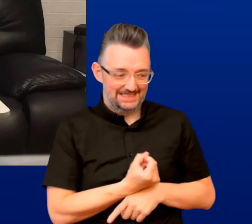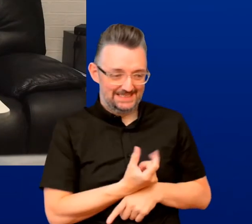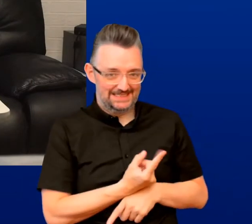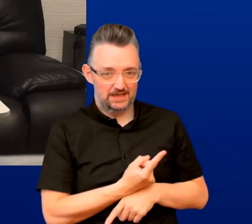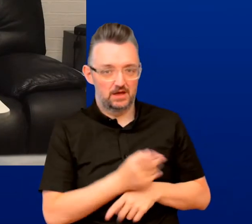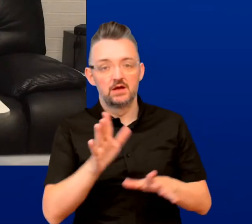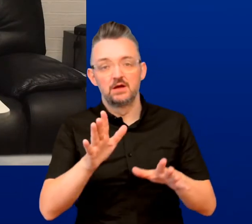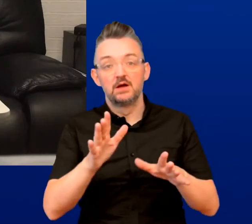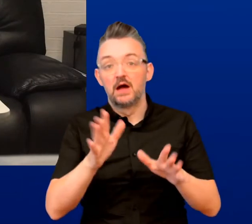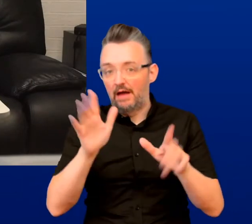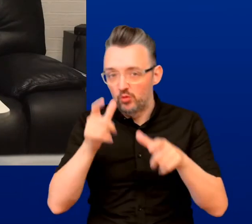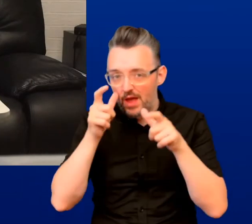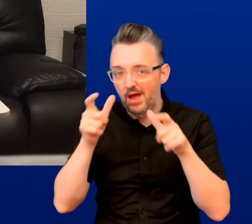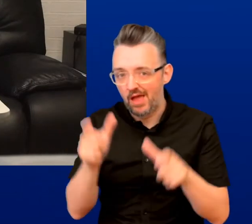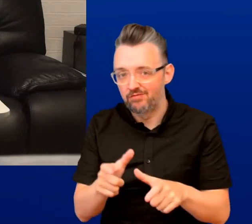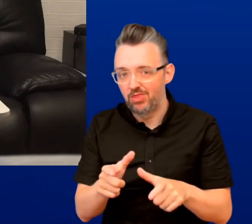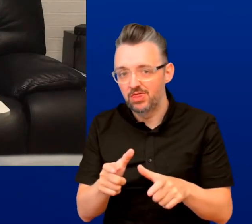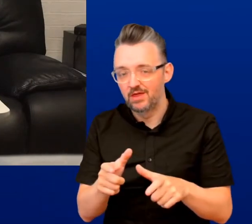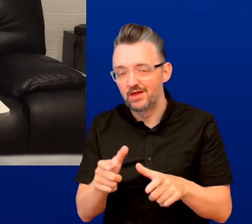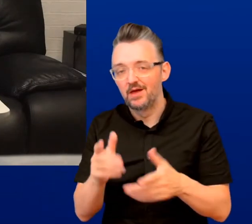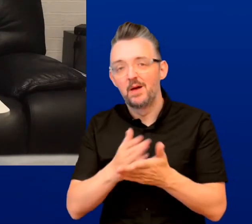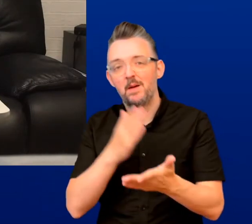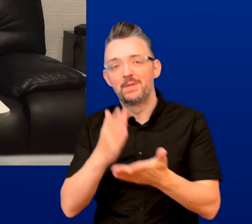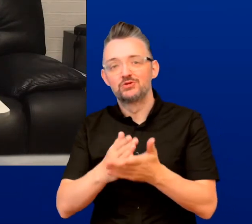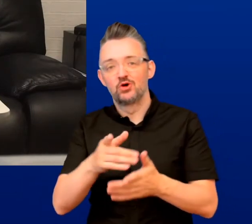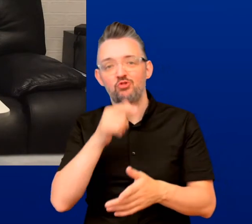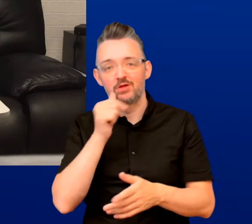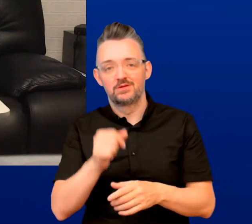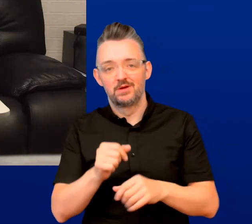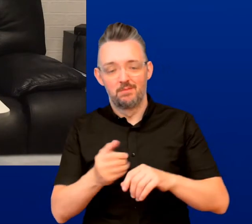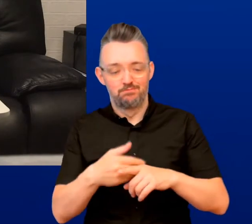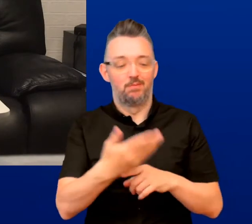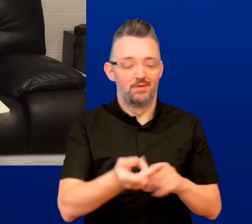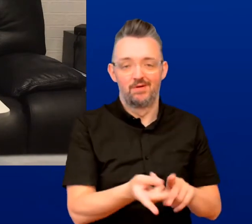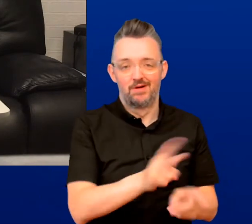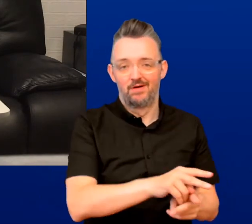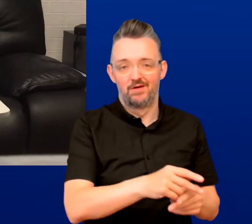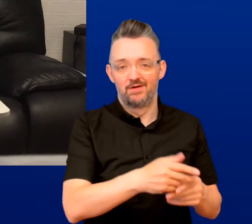Try to be very careful that you do not knock the bowl over.